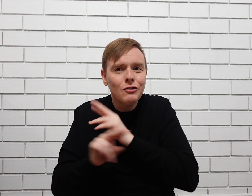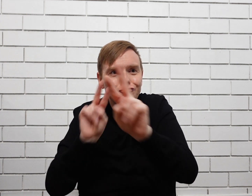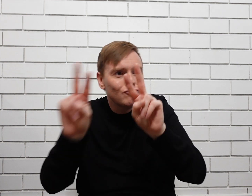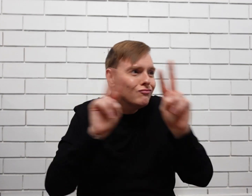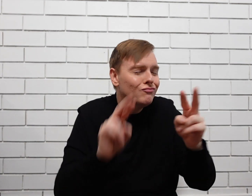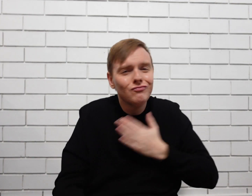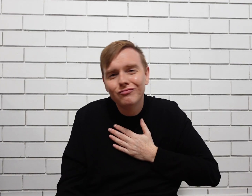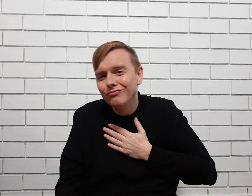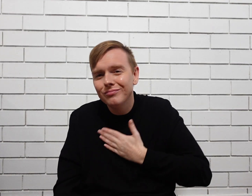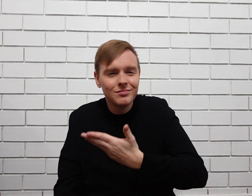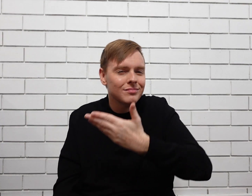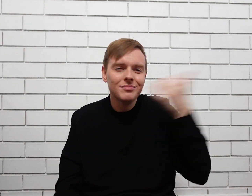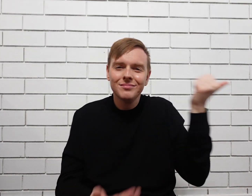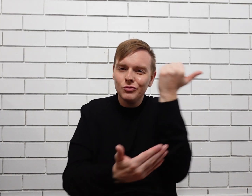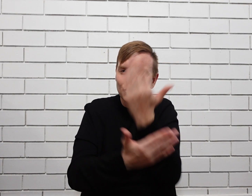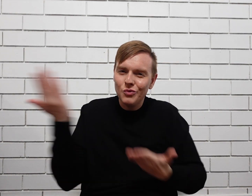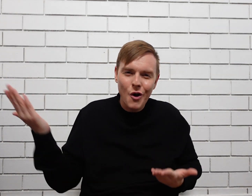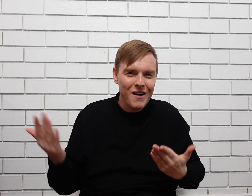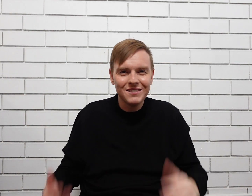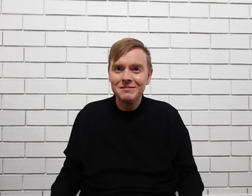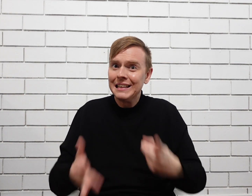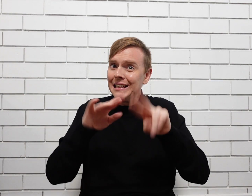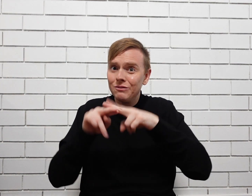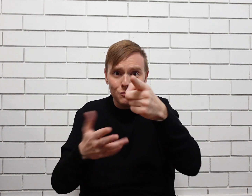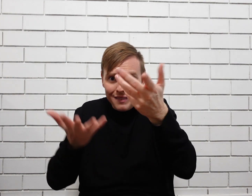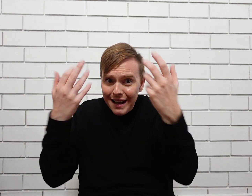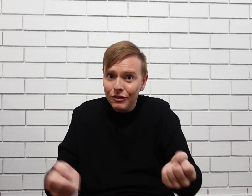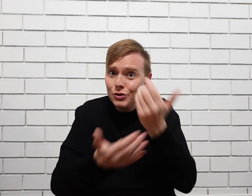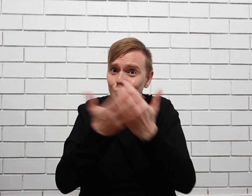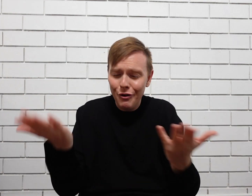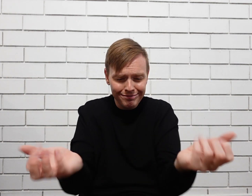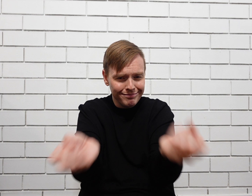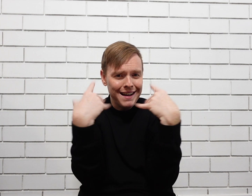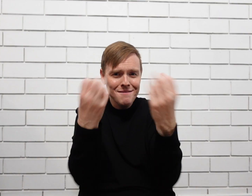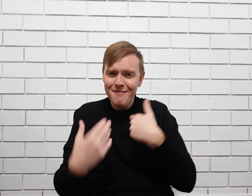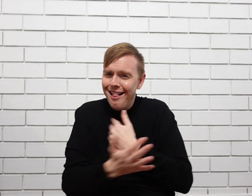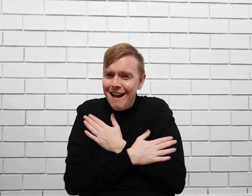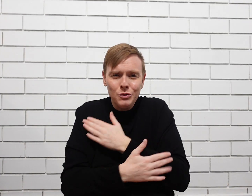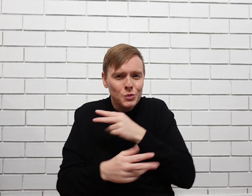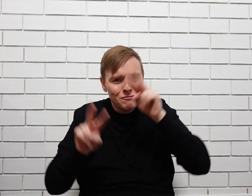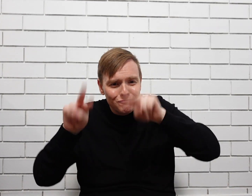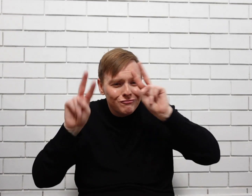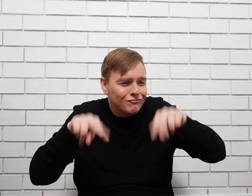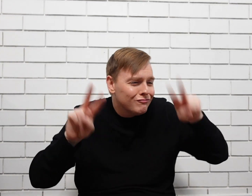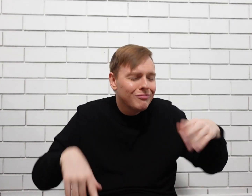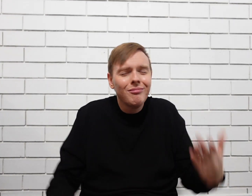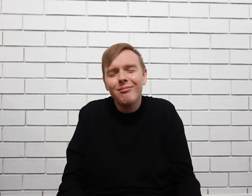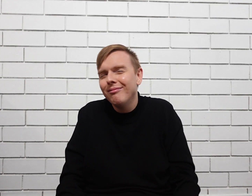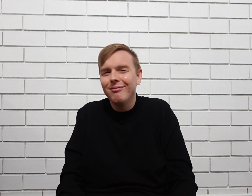I love to see the beautiful stories. If you have stories similar to mine, please comment down below and I would love to read them.